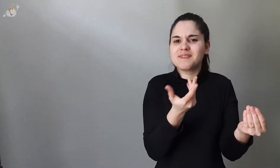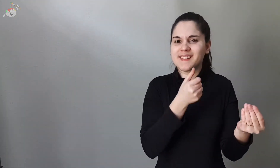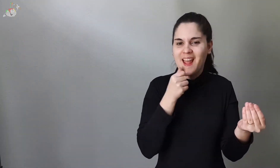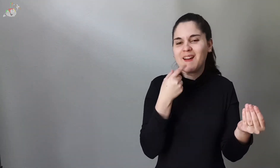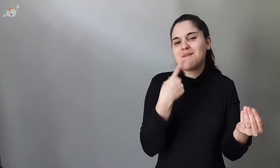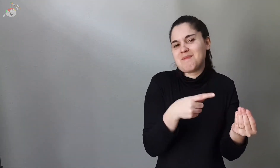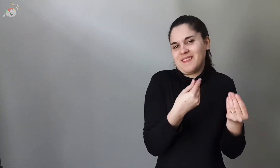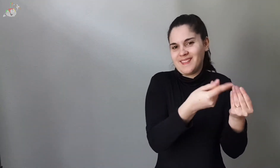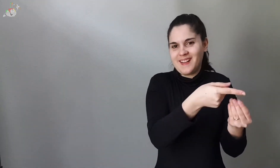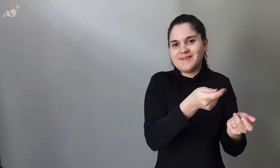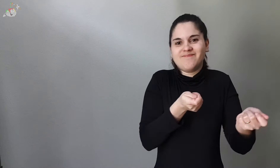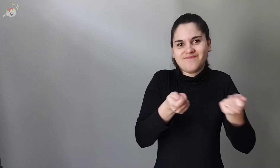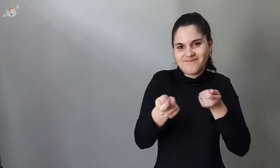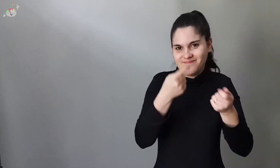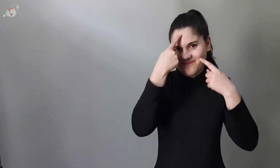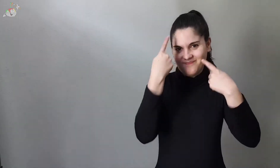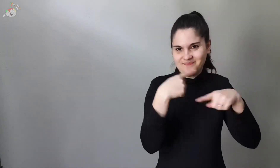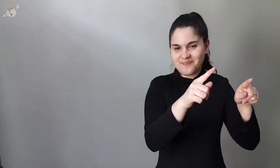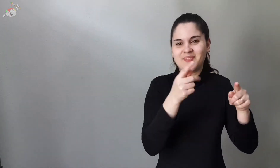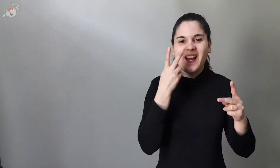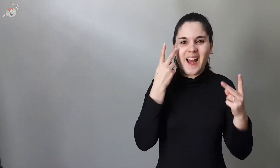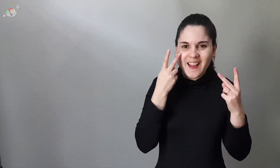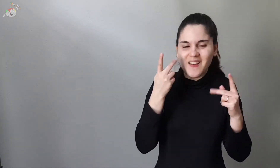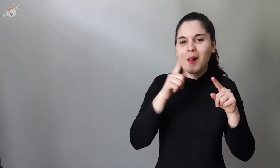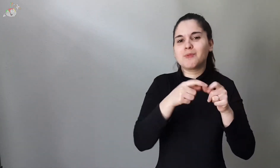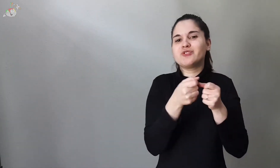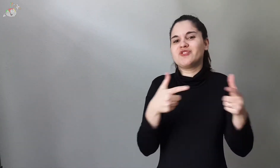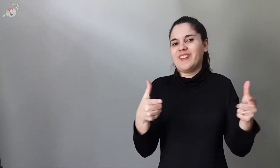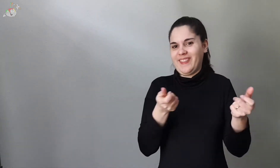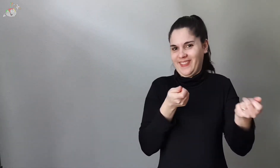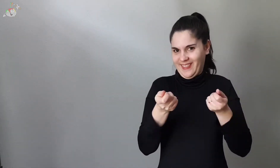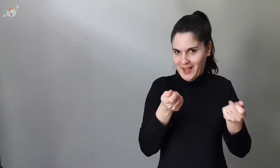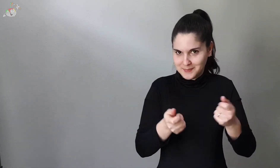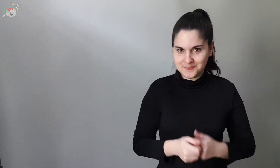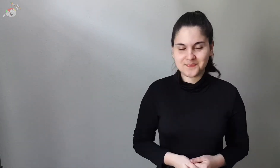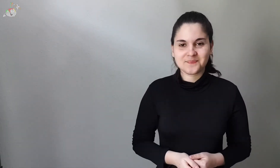to delegate to him the function of guiding the Carnival and the city.